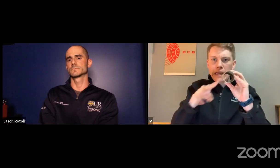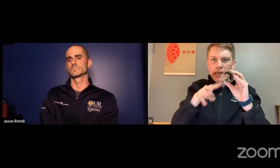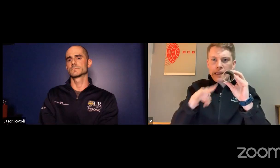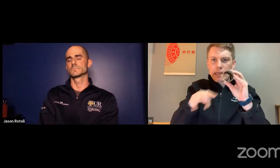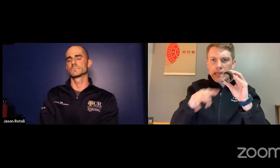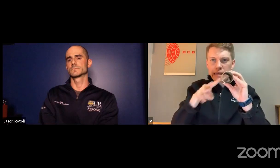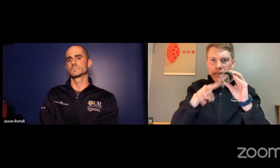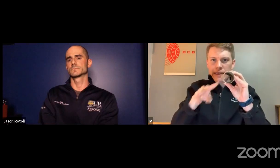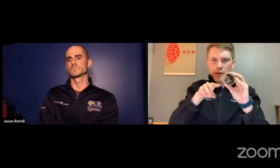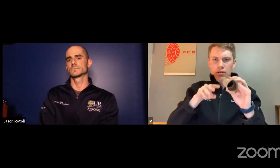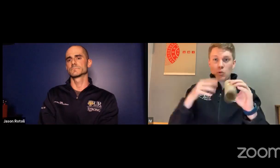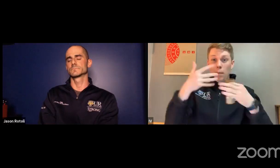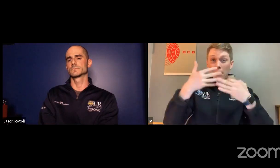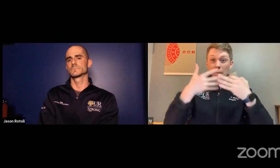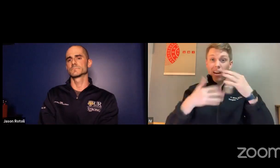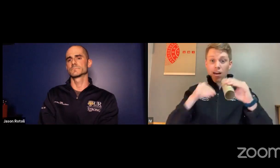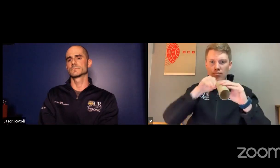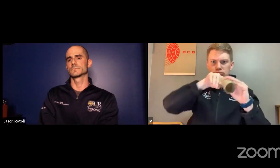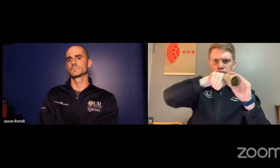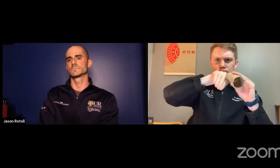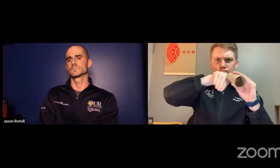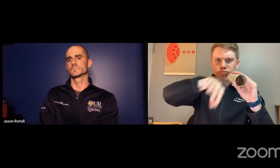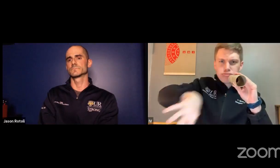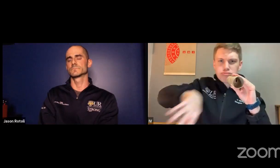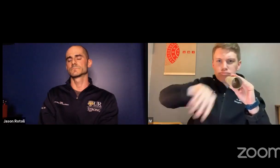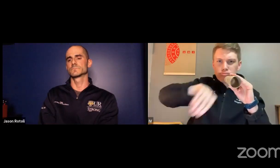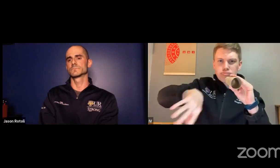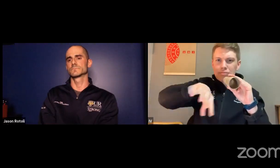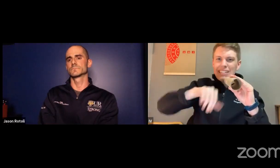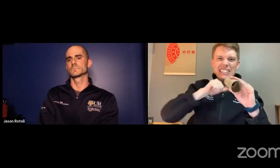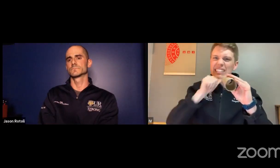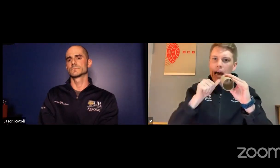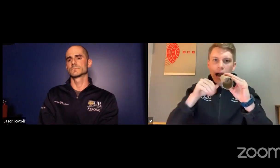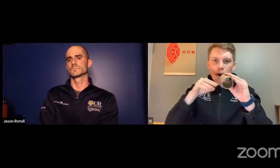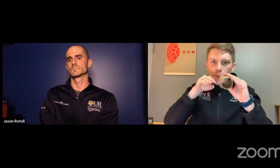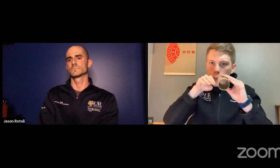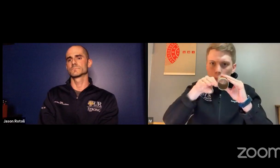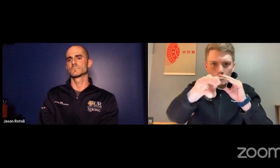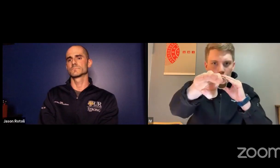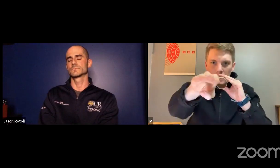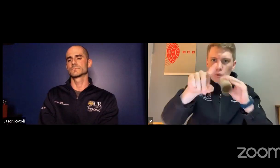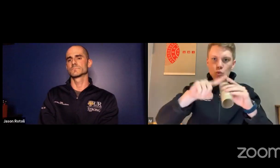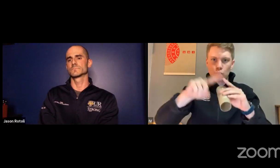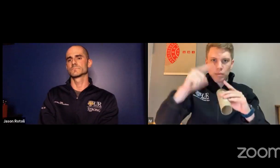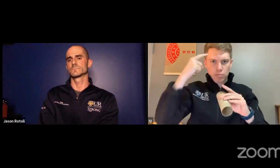that could be occurring. One type is what we call a bleeding stroke, that's a